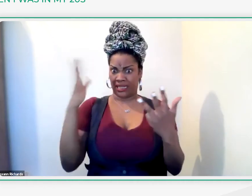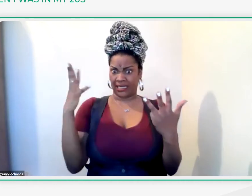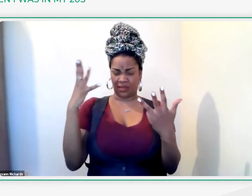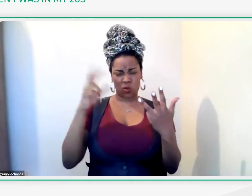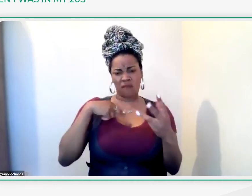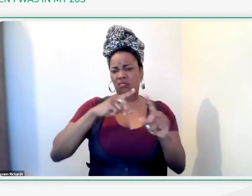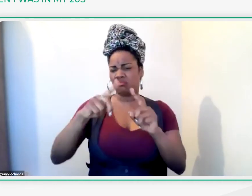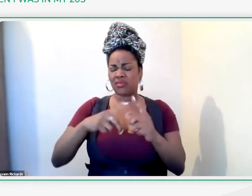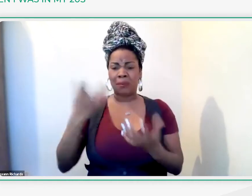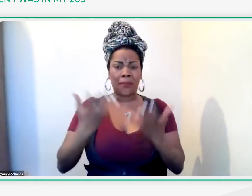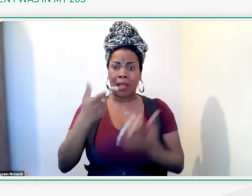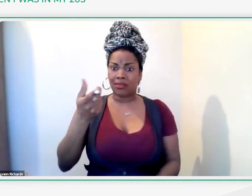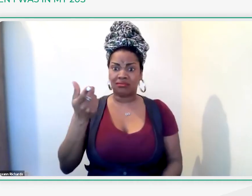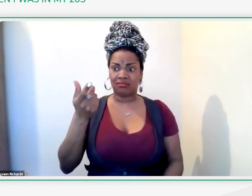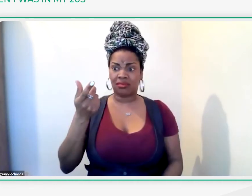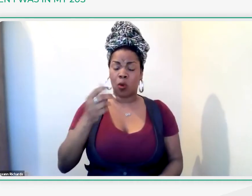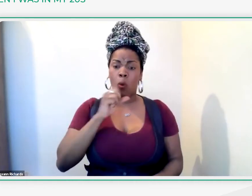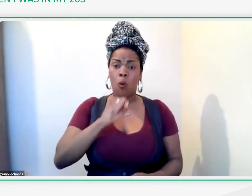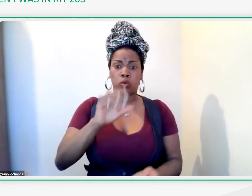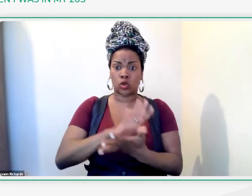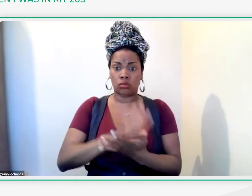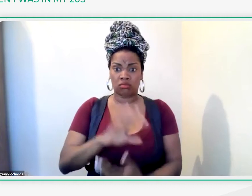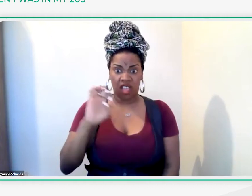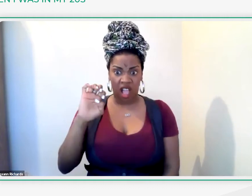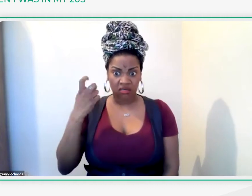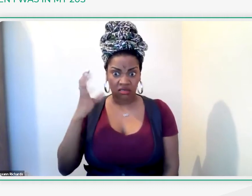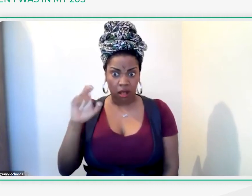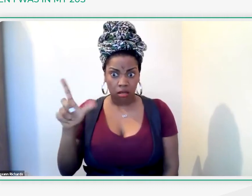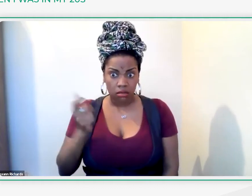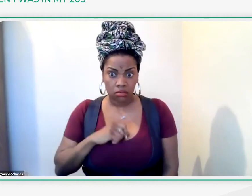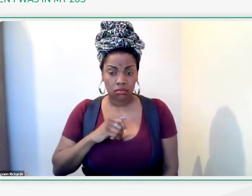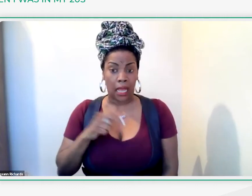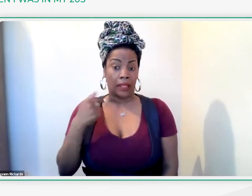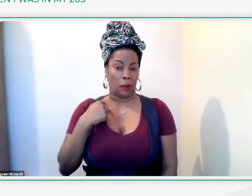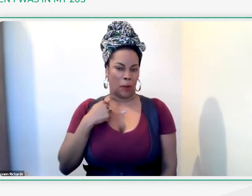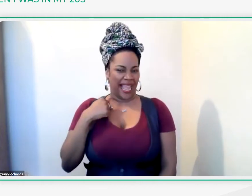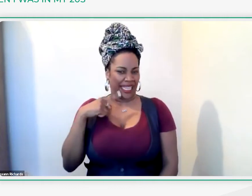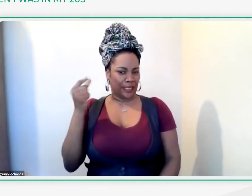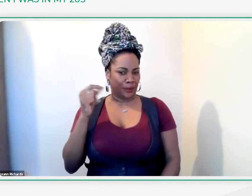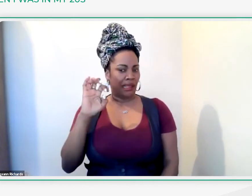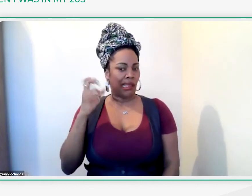And you can just be old-school and use Excel.